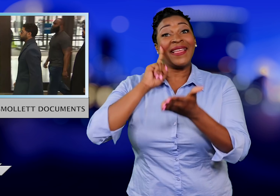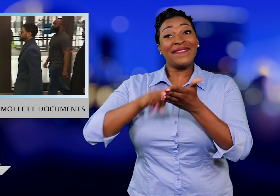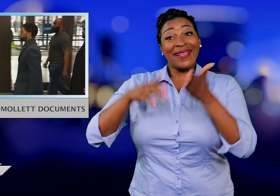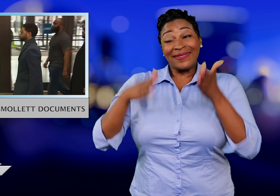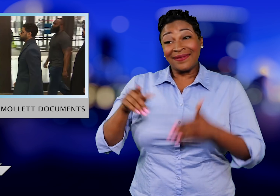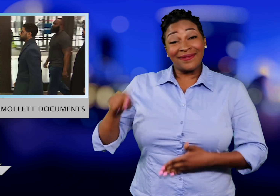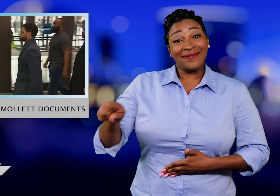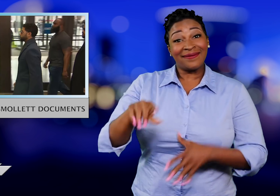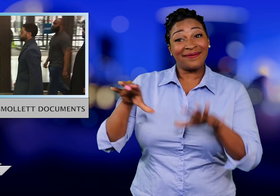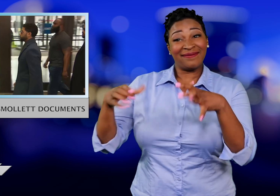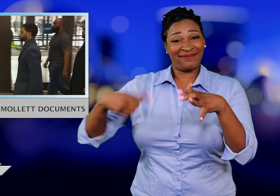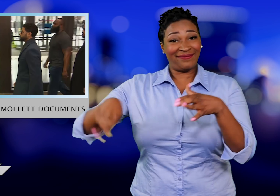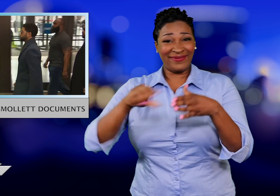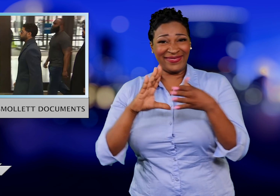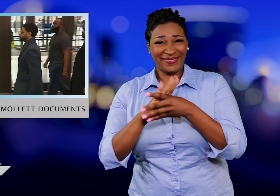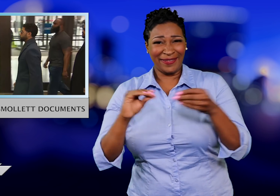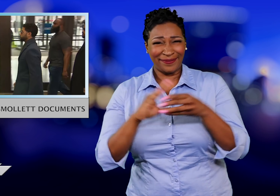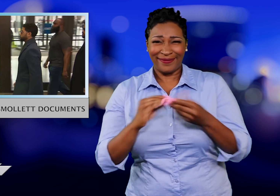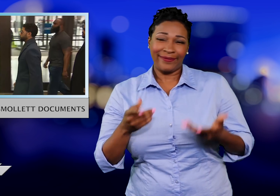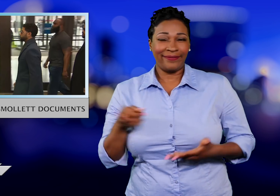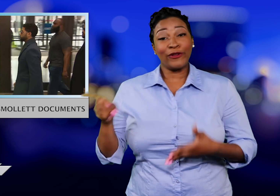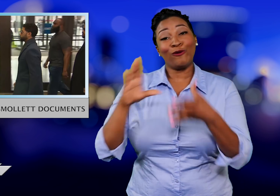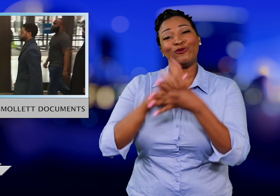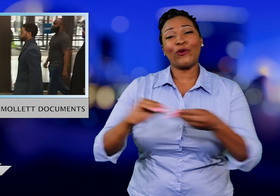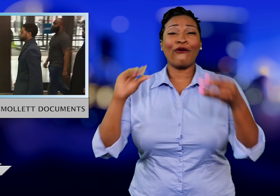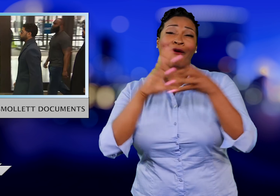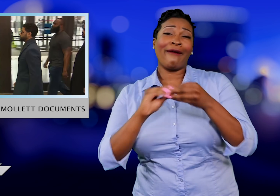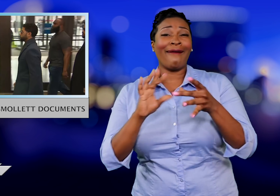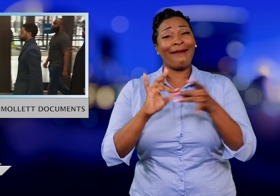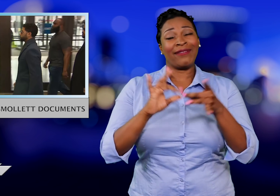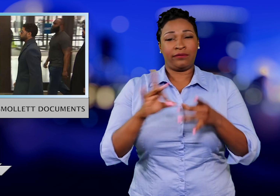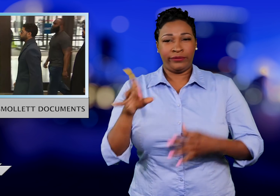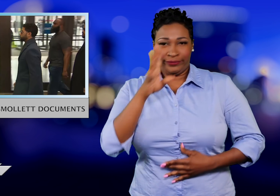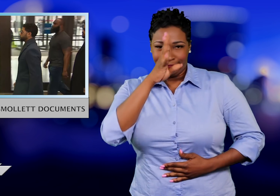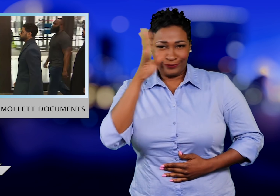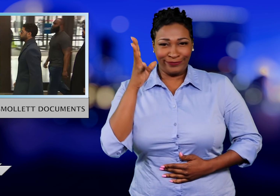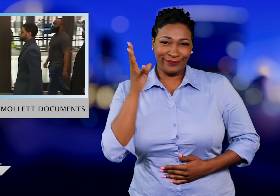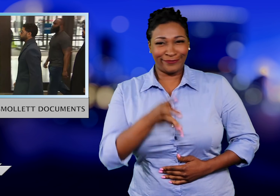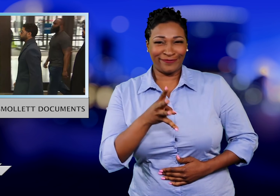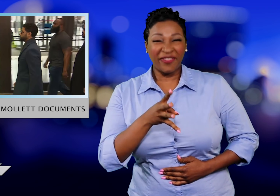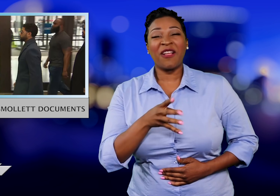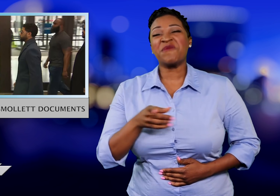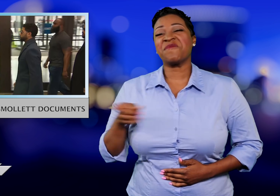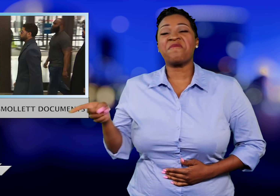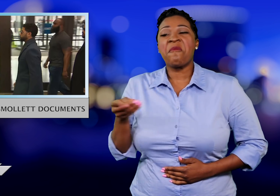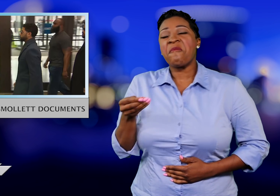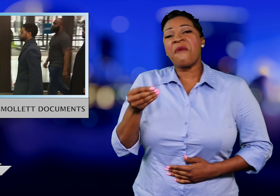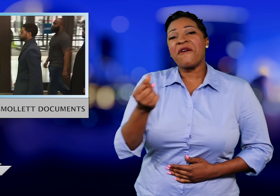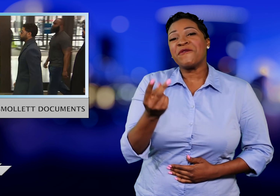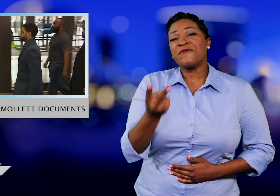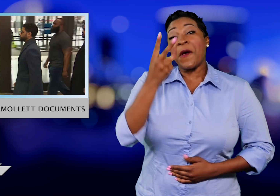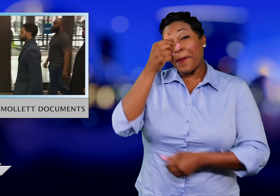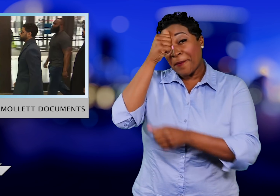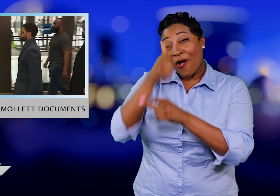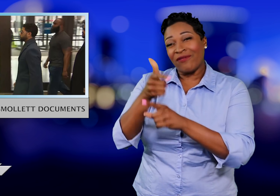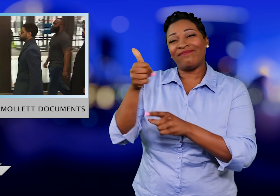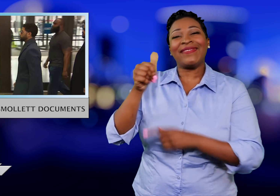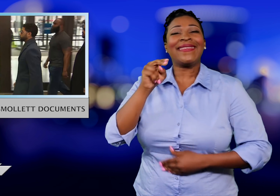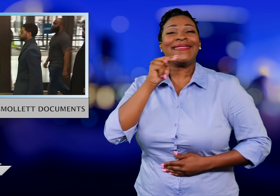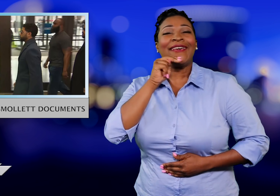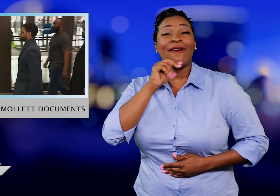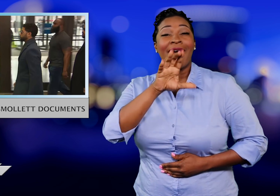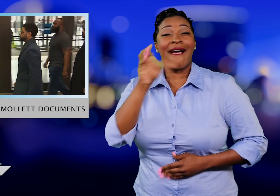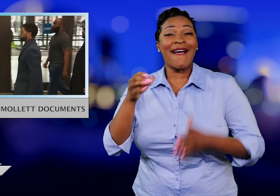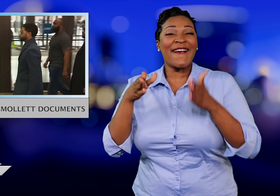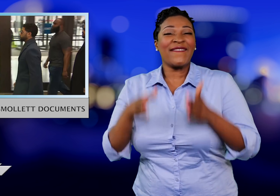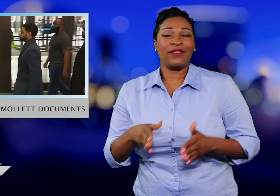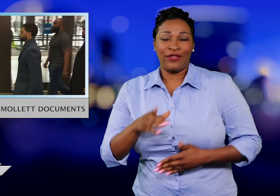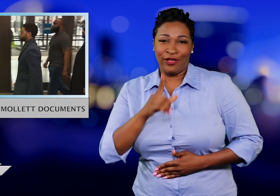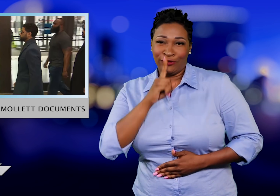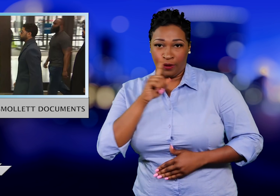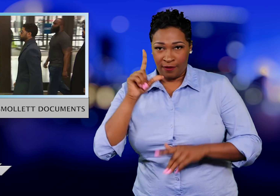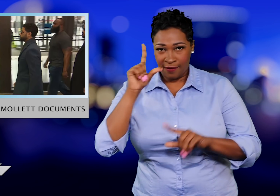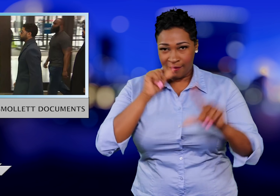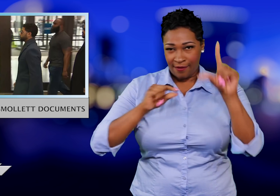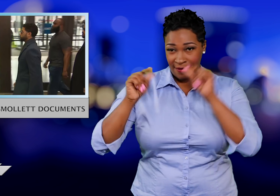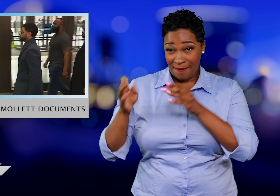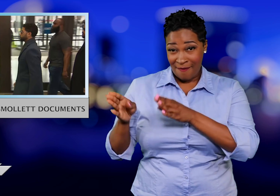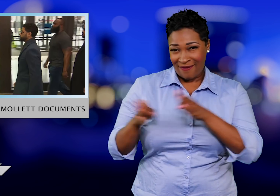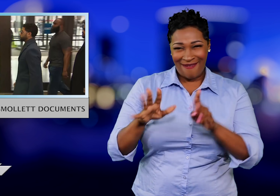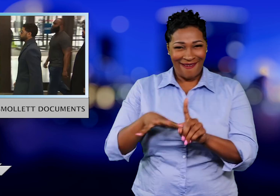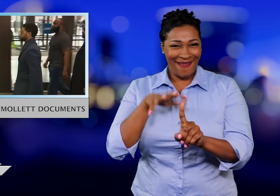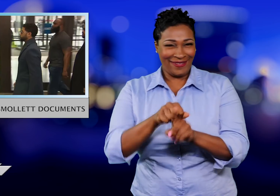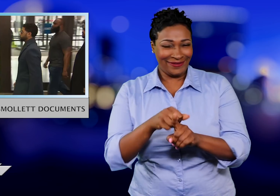Investigators said he made up the story and paid two brothers of Nigerian descent to stage